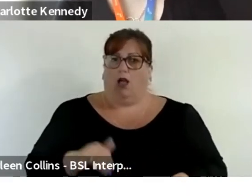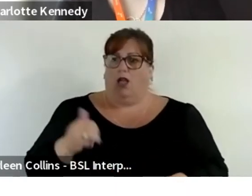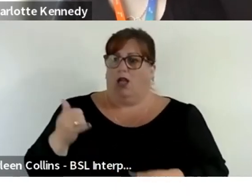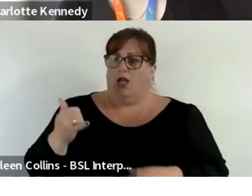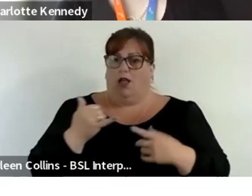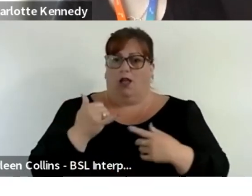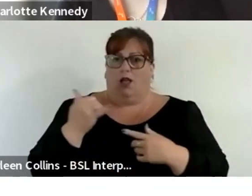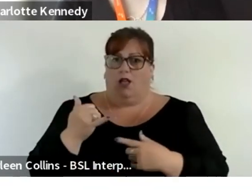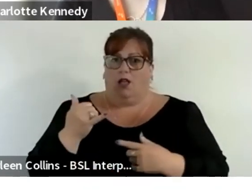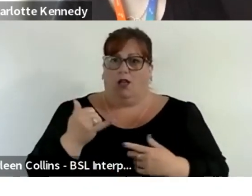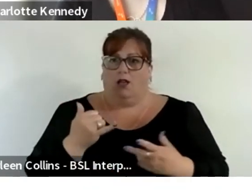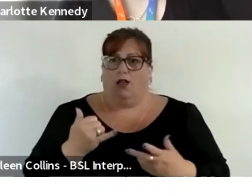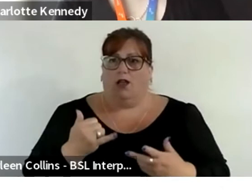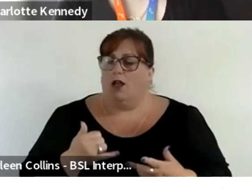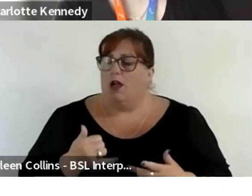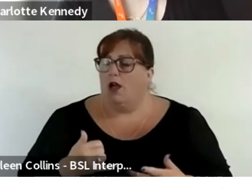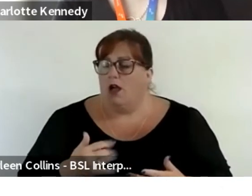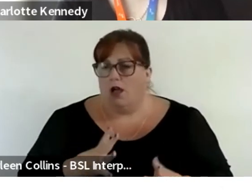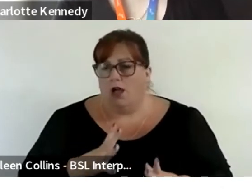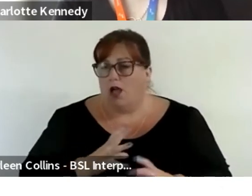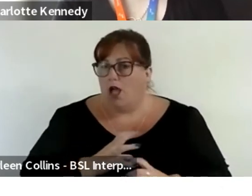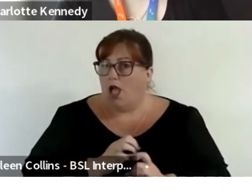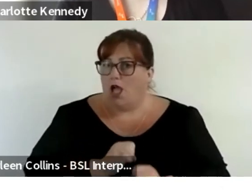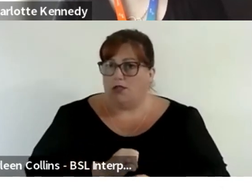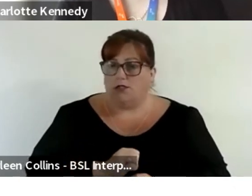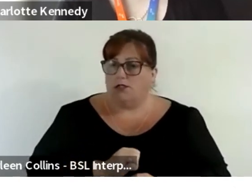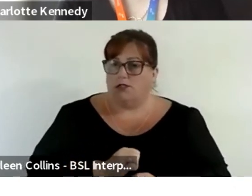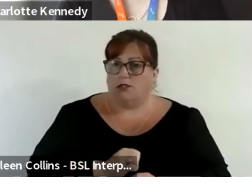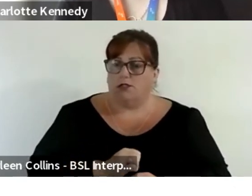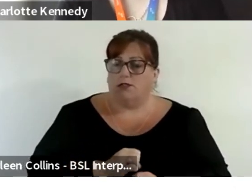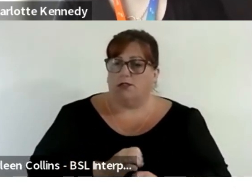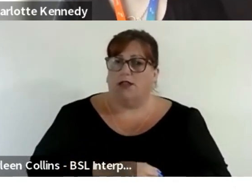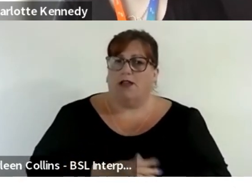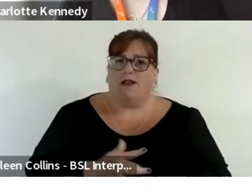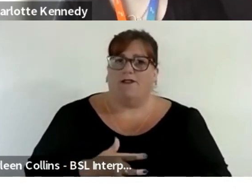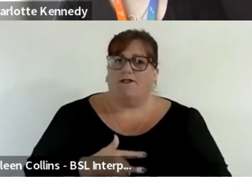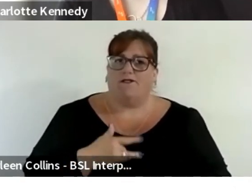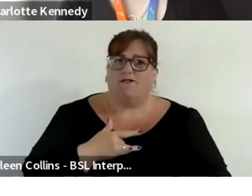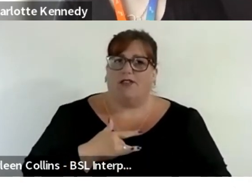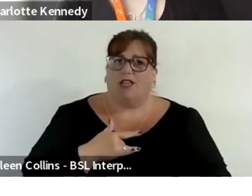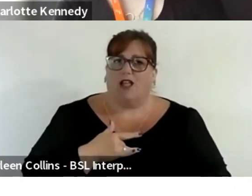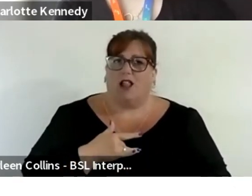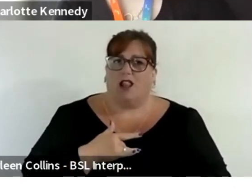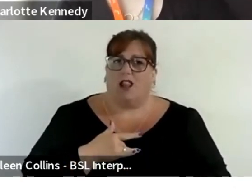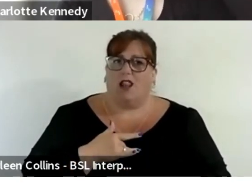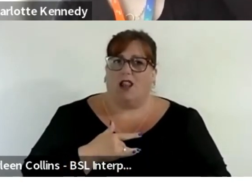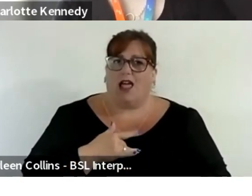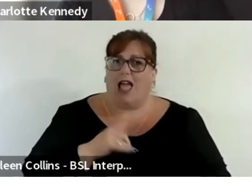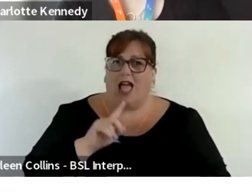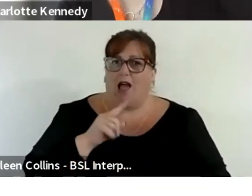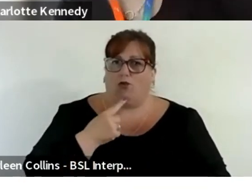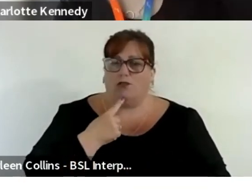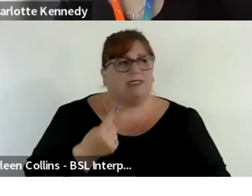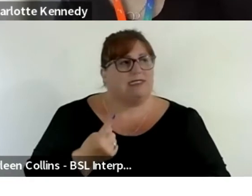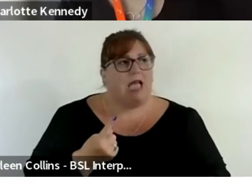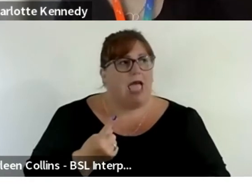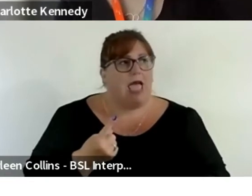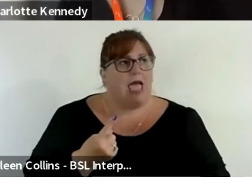I didn't feel I had a reason to ask to not do it if everybody was expected to